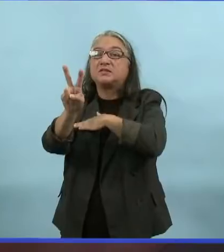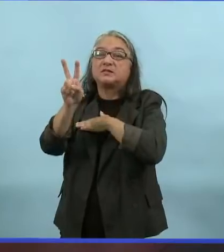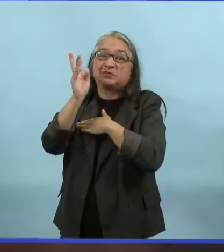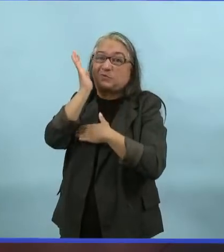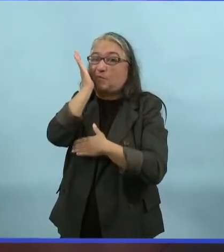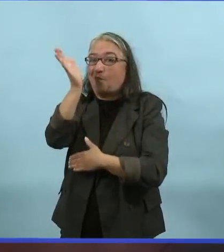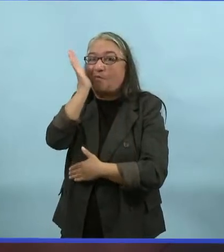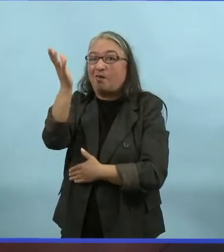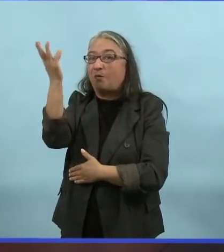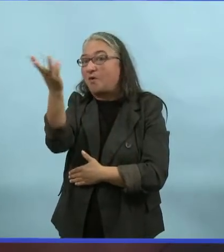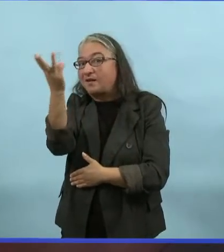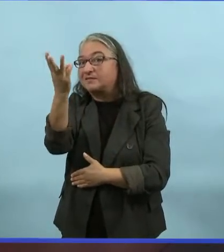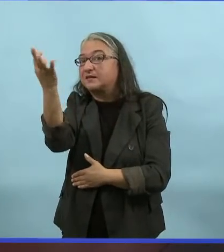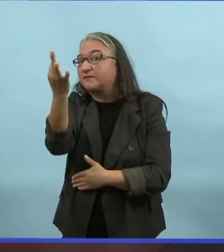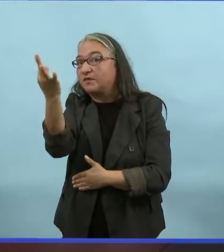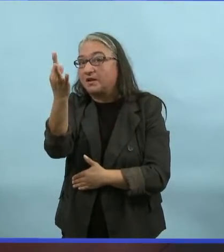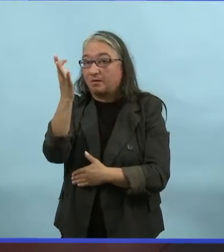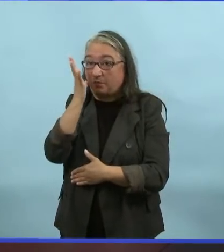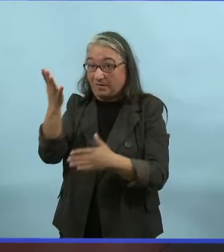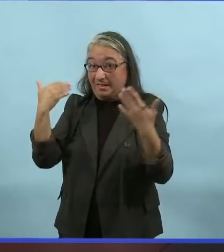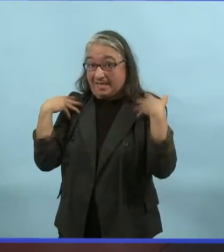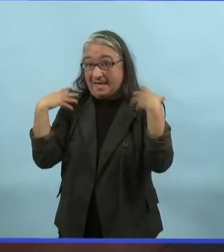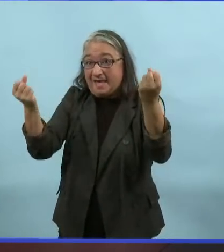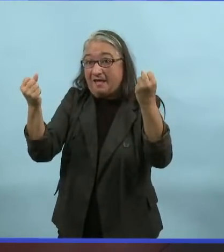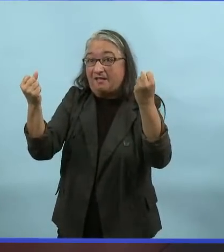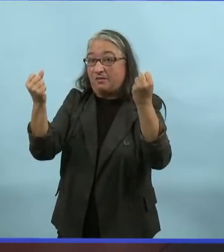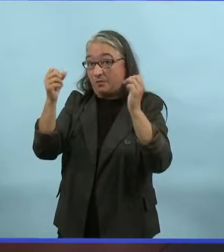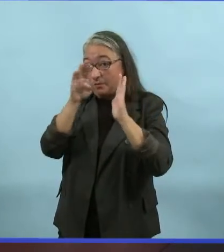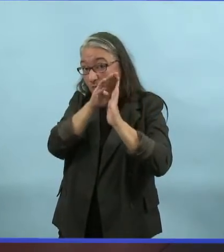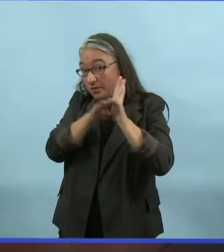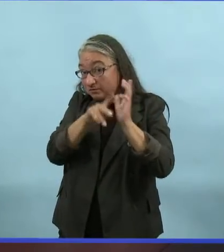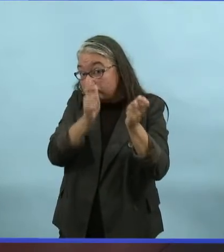yeah so not not specific you know sort of in keeping with with what we've done is